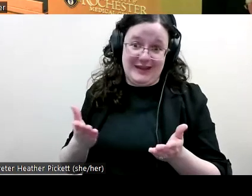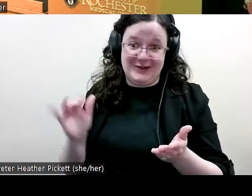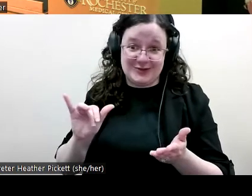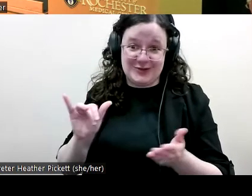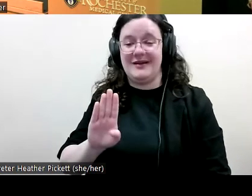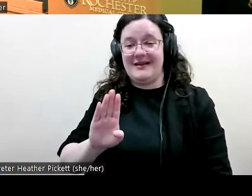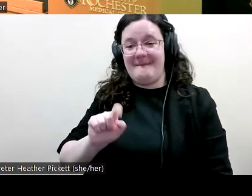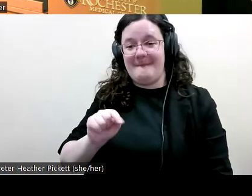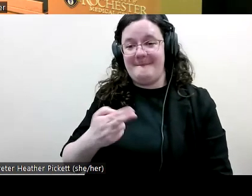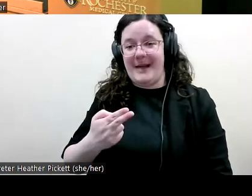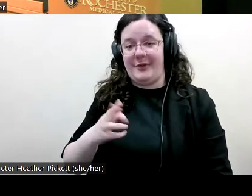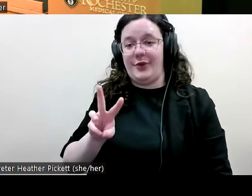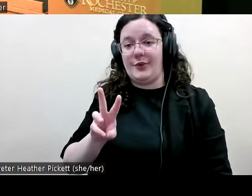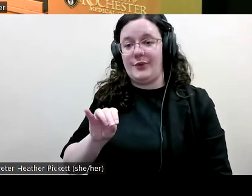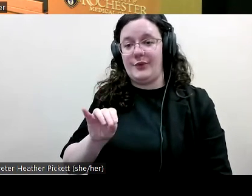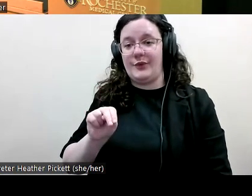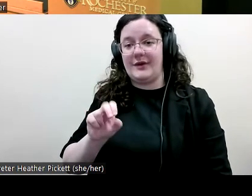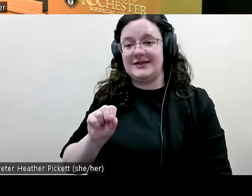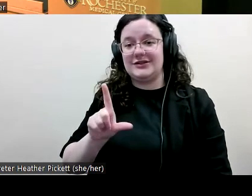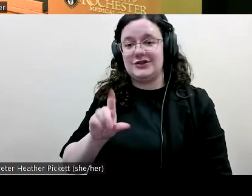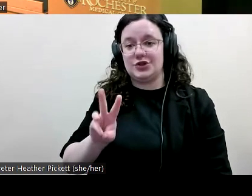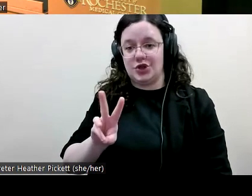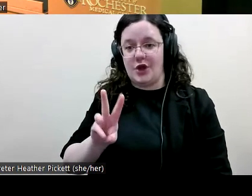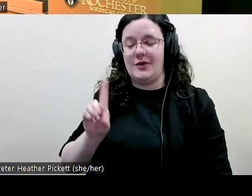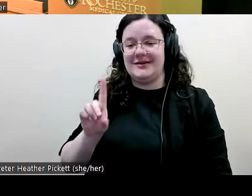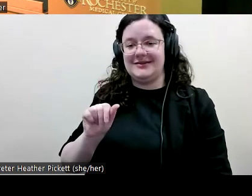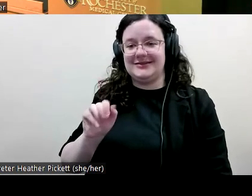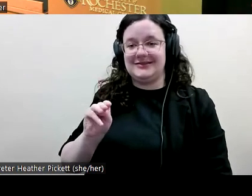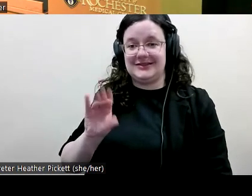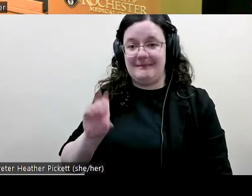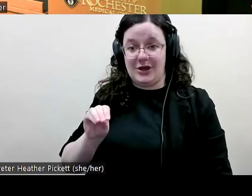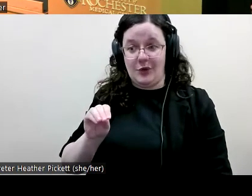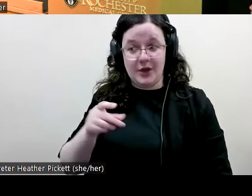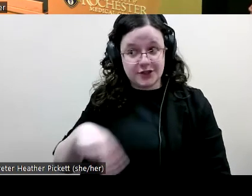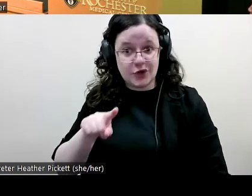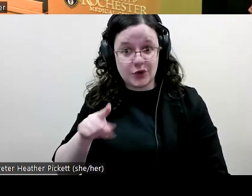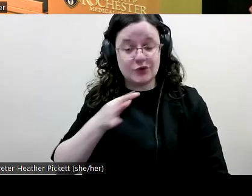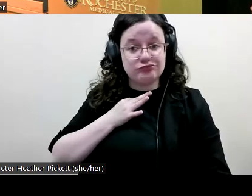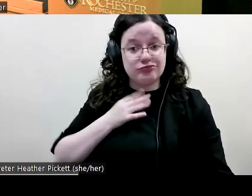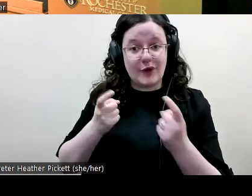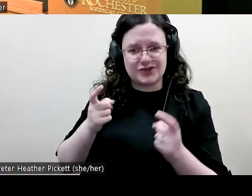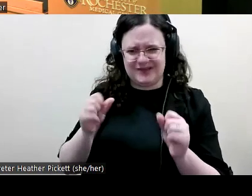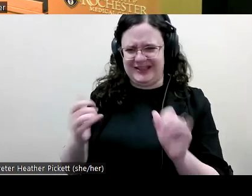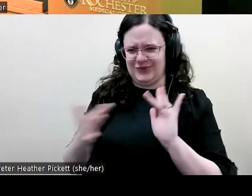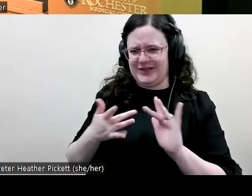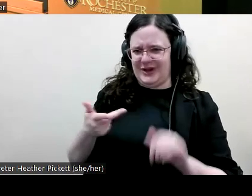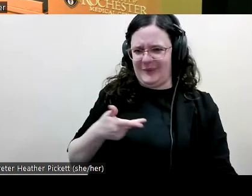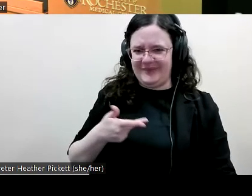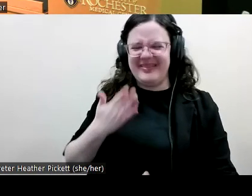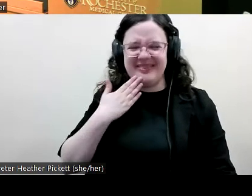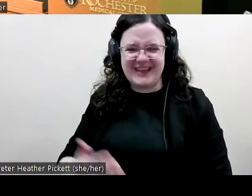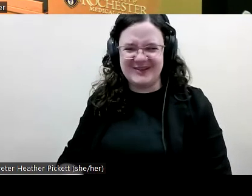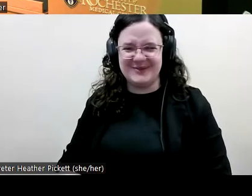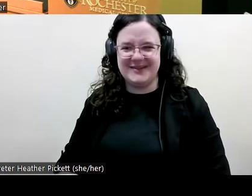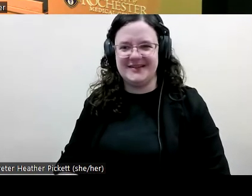Deo if anyone has any questions please feel free to reach out to us thank you thank you Don a quick